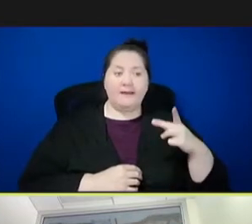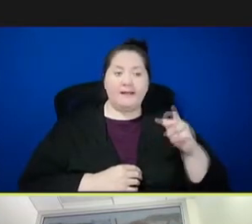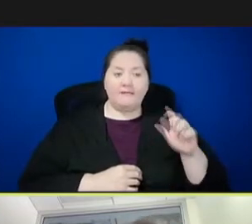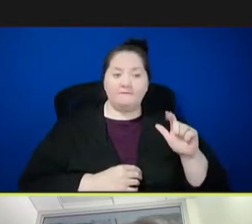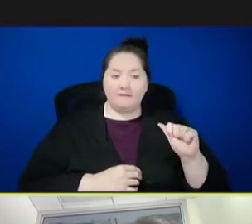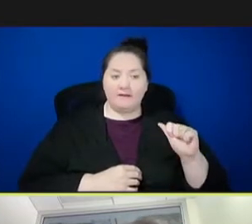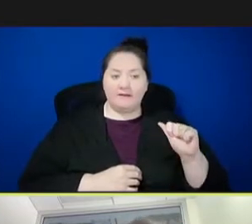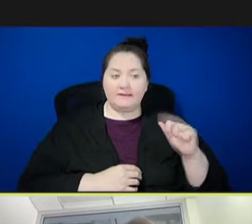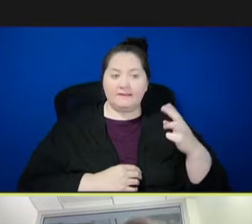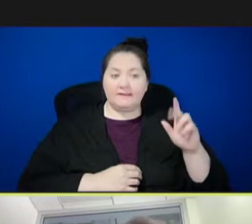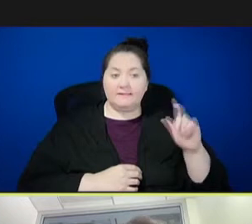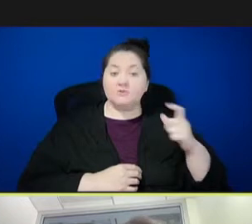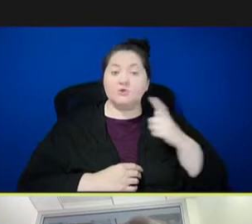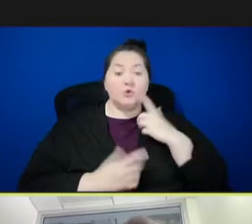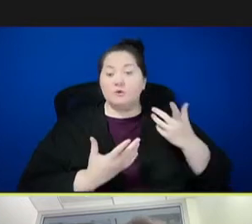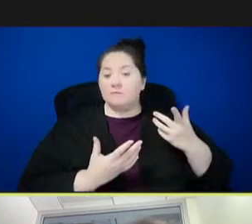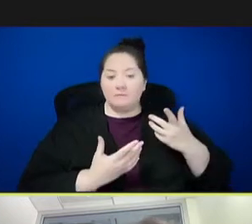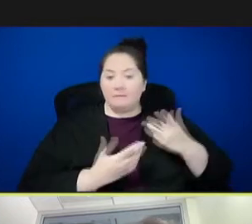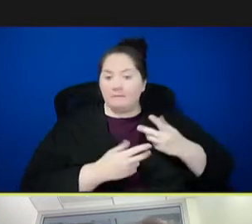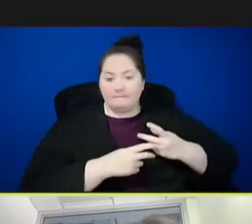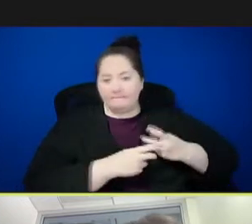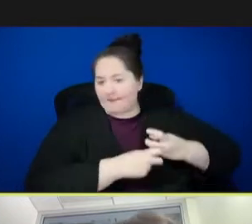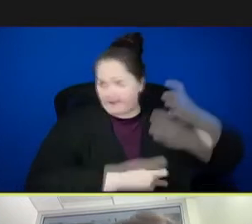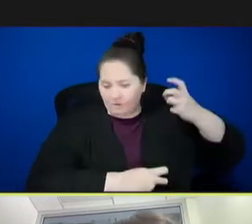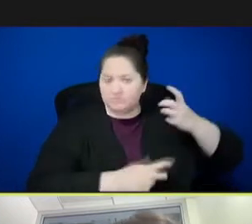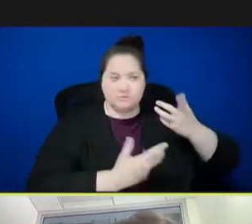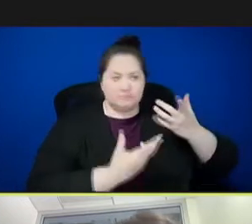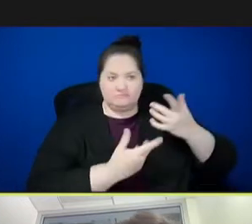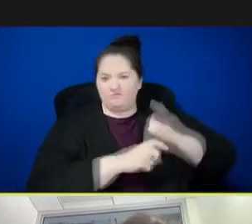a backbone. So maybe you generate something from the methods that I mentioned previously,